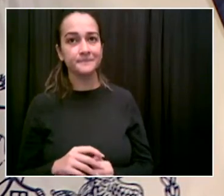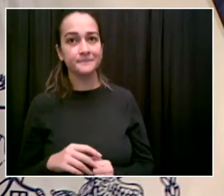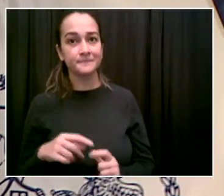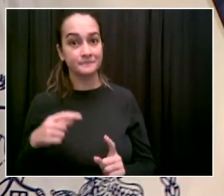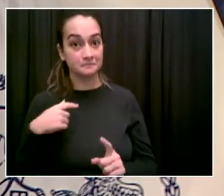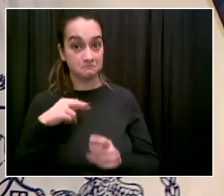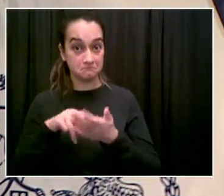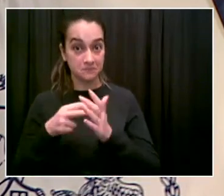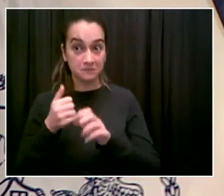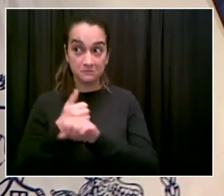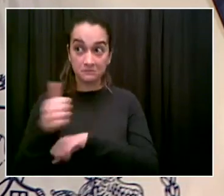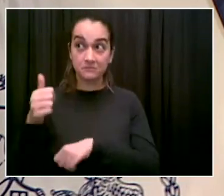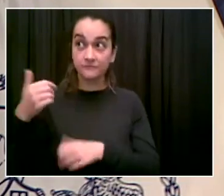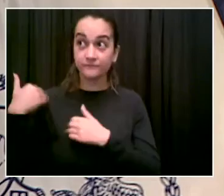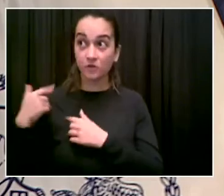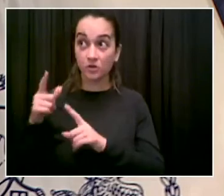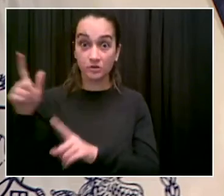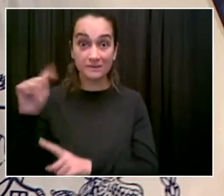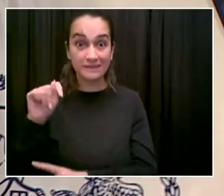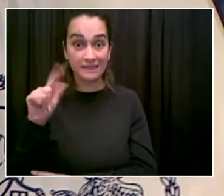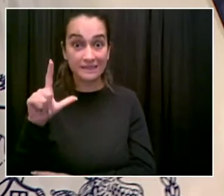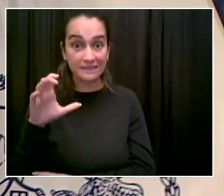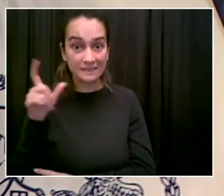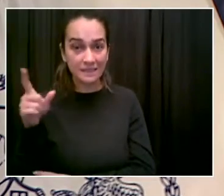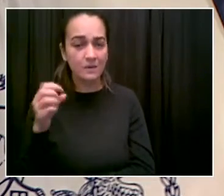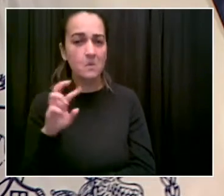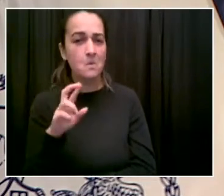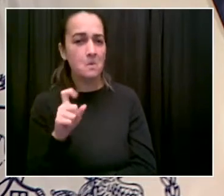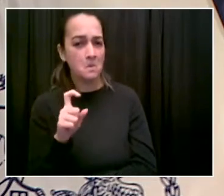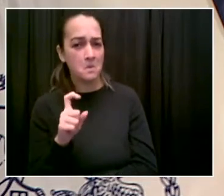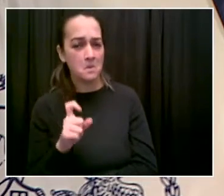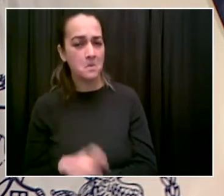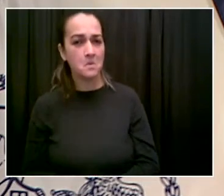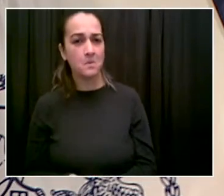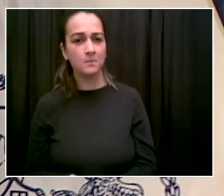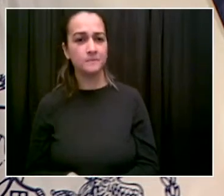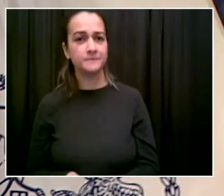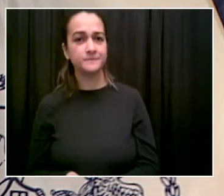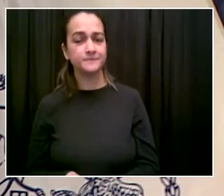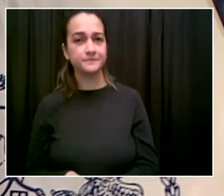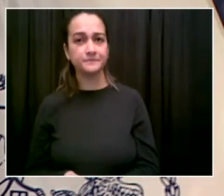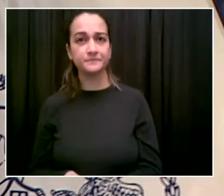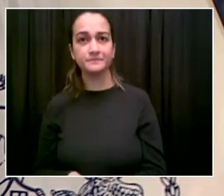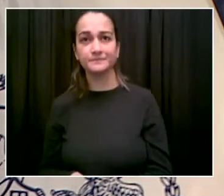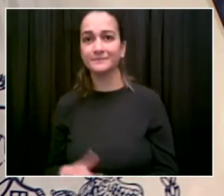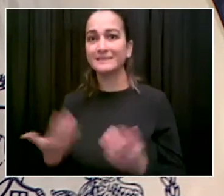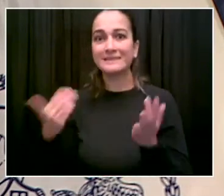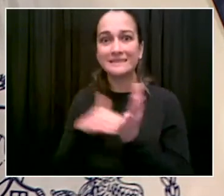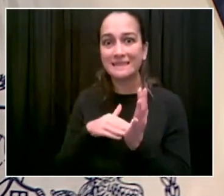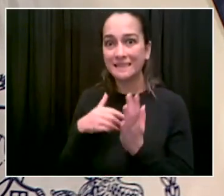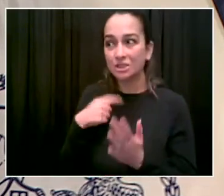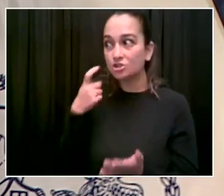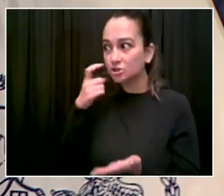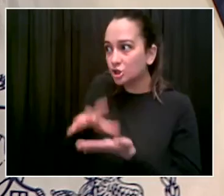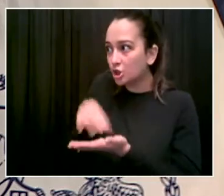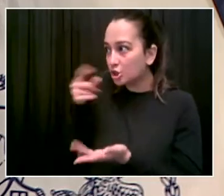MEDICAL COSTS HAVE INCREASED. YOU THINK THEY SHOULD INCREASE